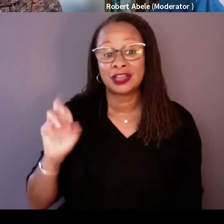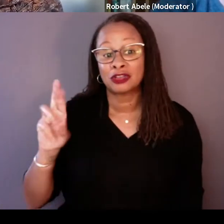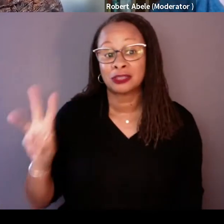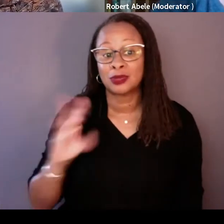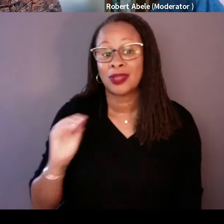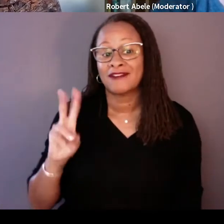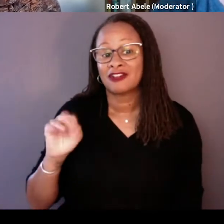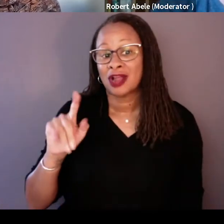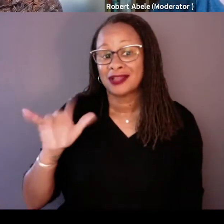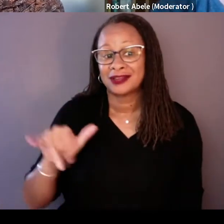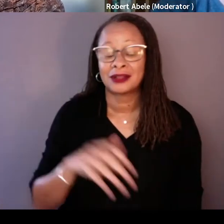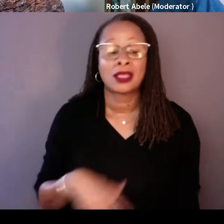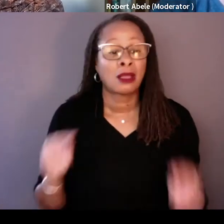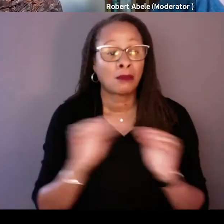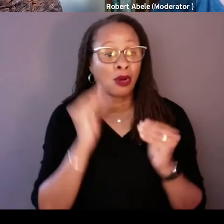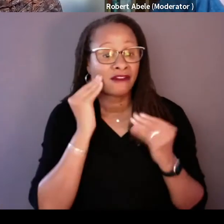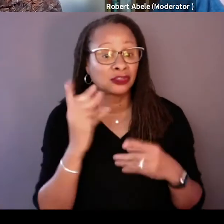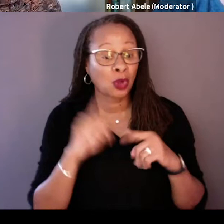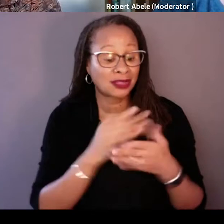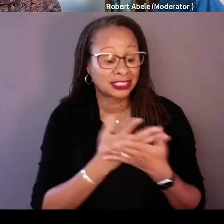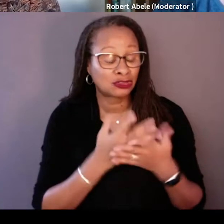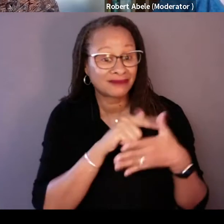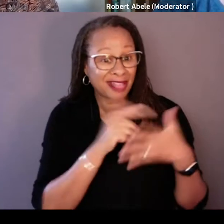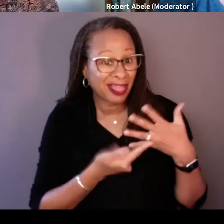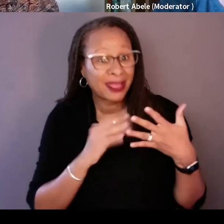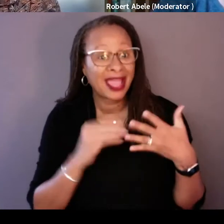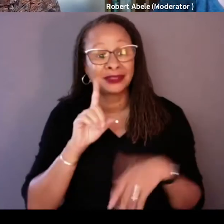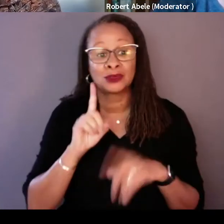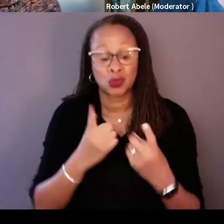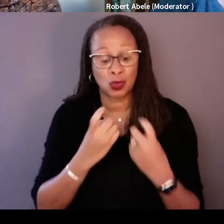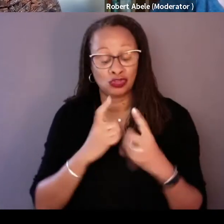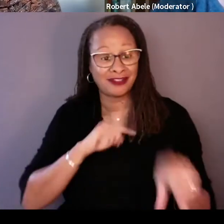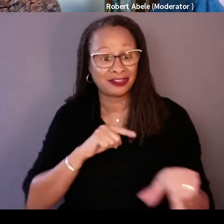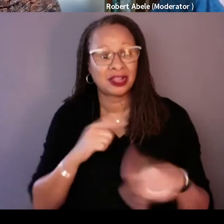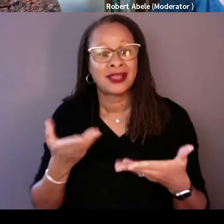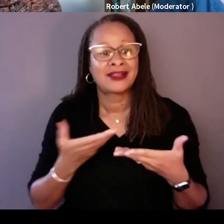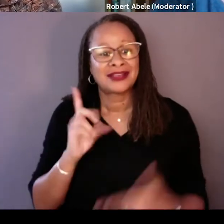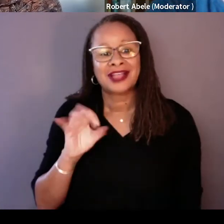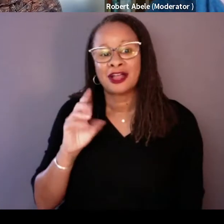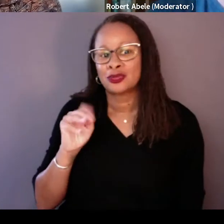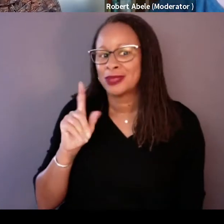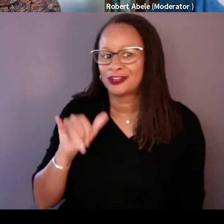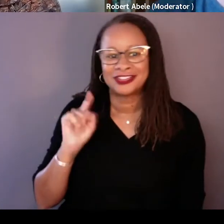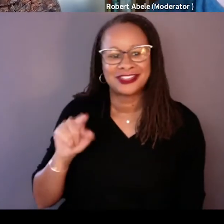For more information on our screening series lineup and Q and As, please visit documentary.org/screening-series.